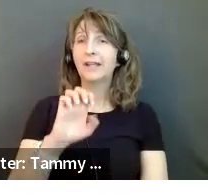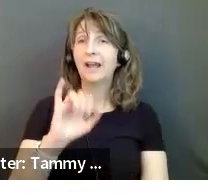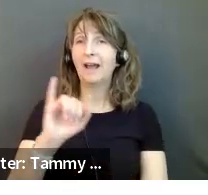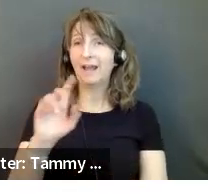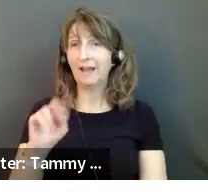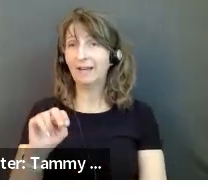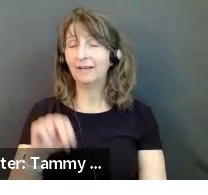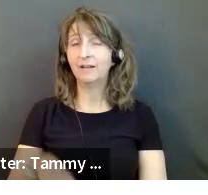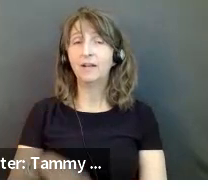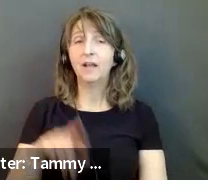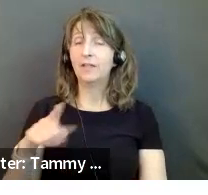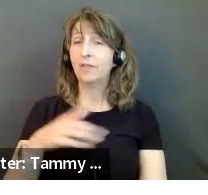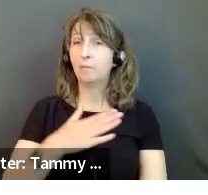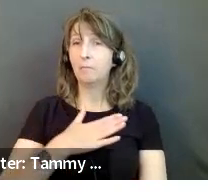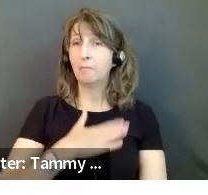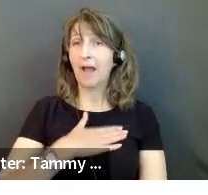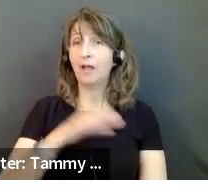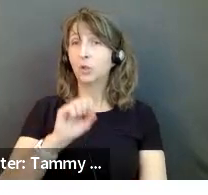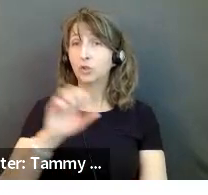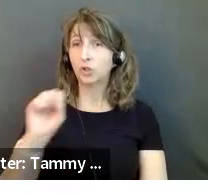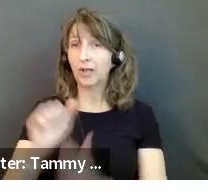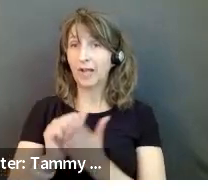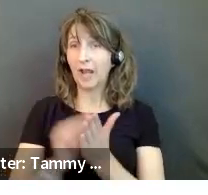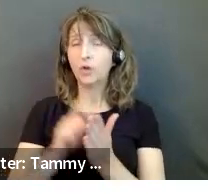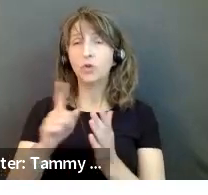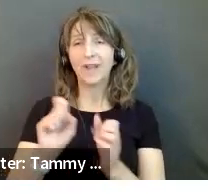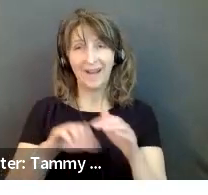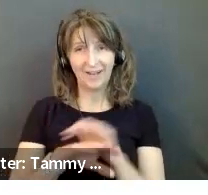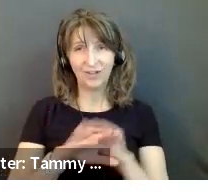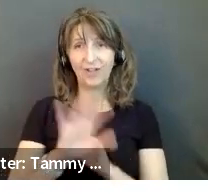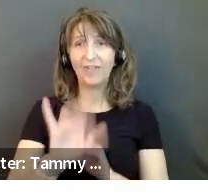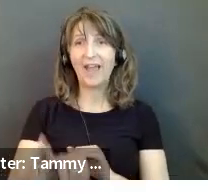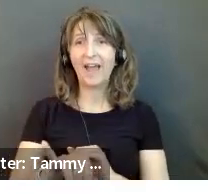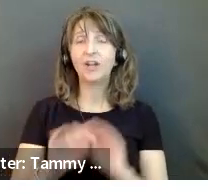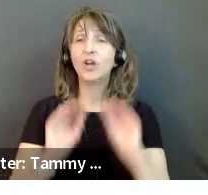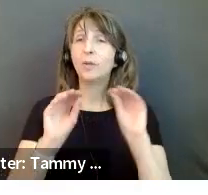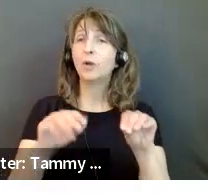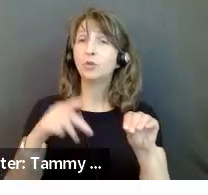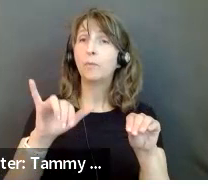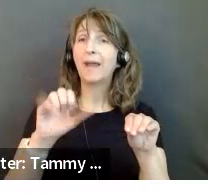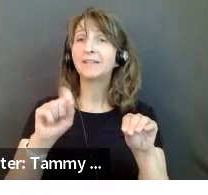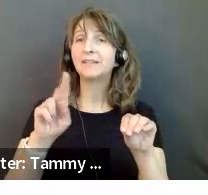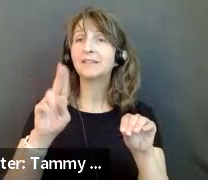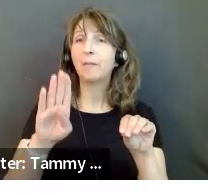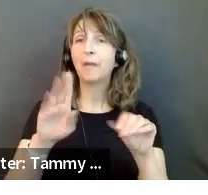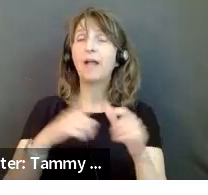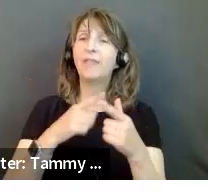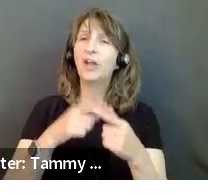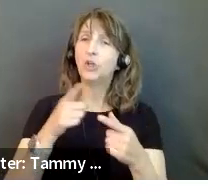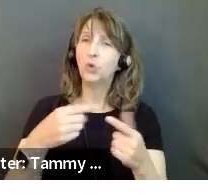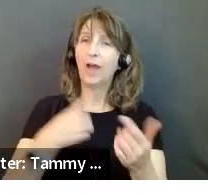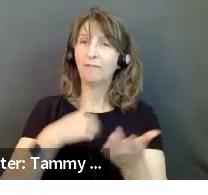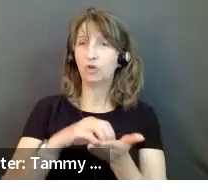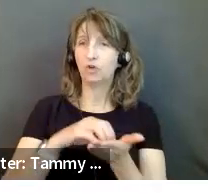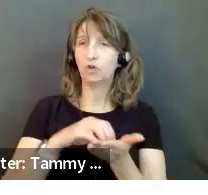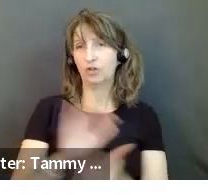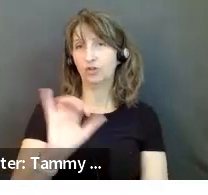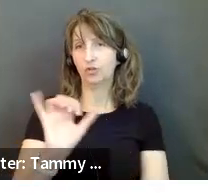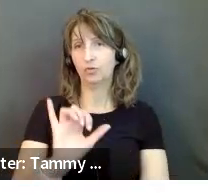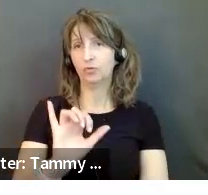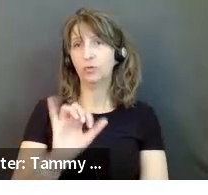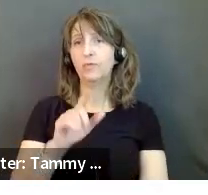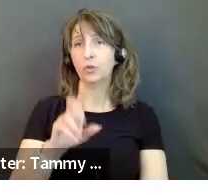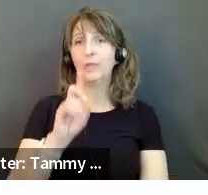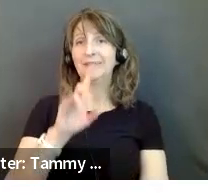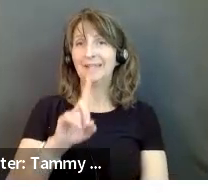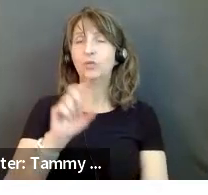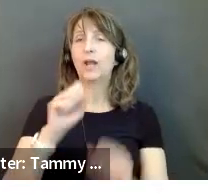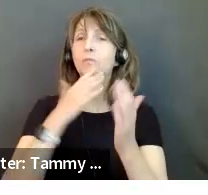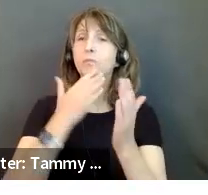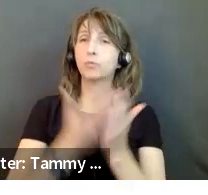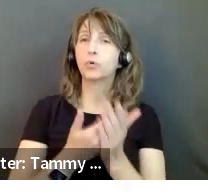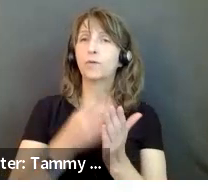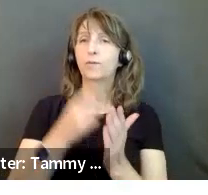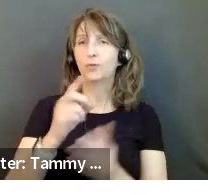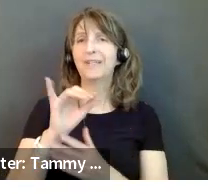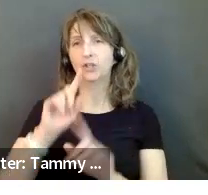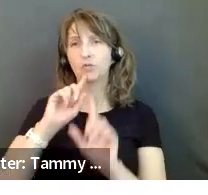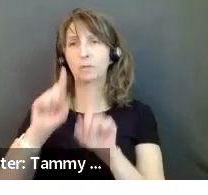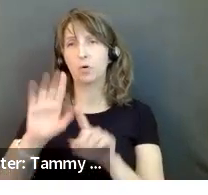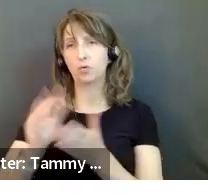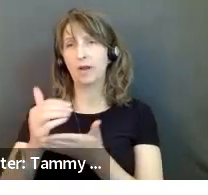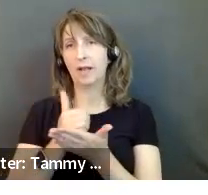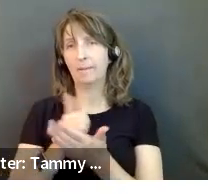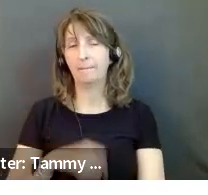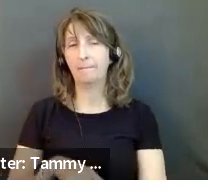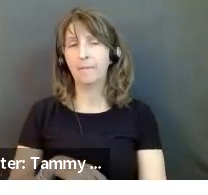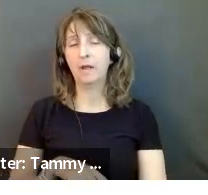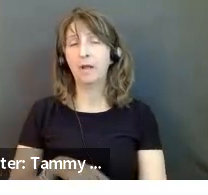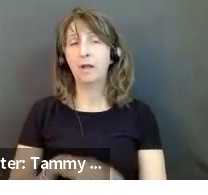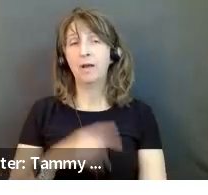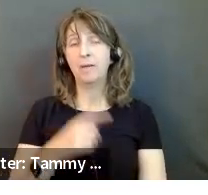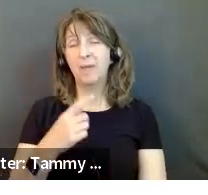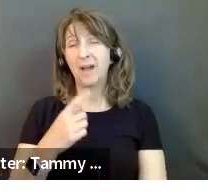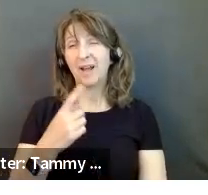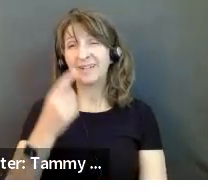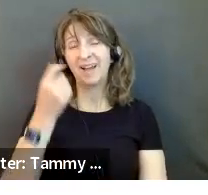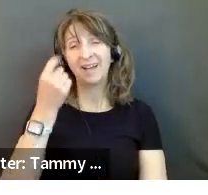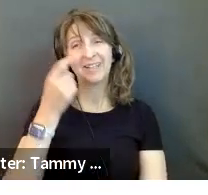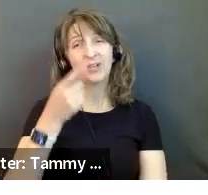You can enter that, you can upload your pay stubs, and it provides you a record that you have.